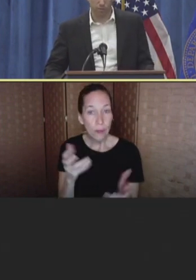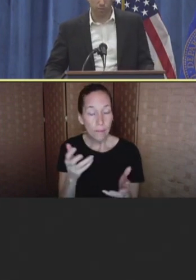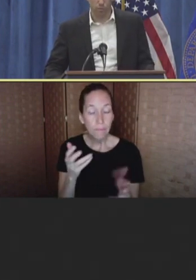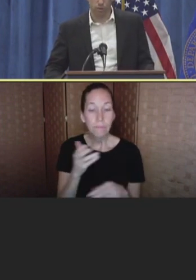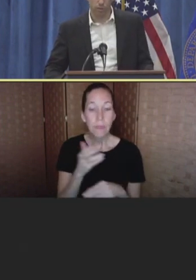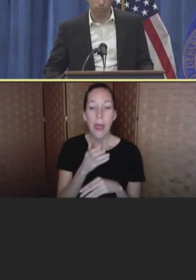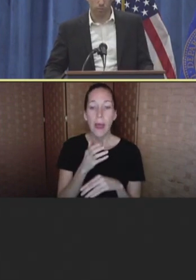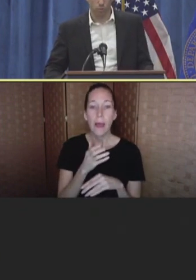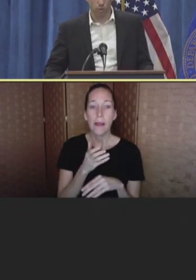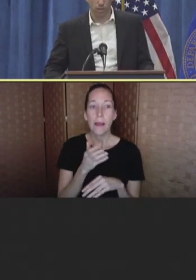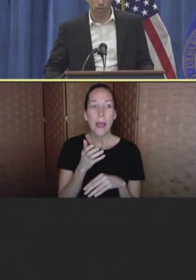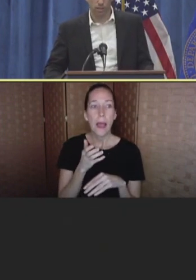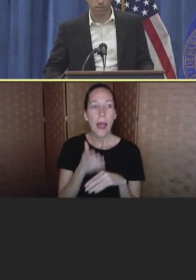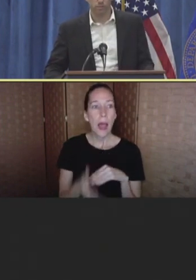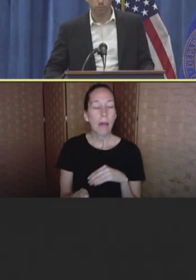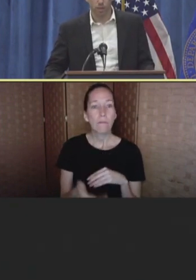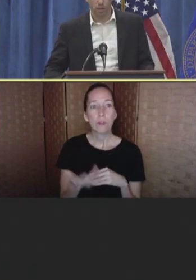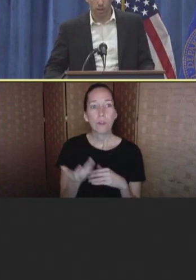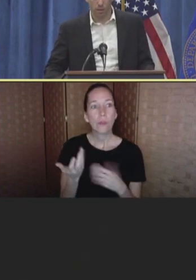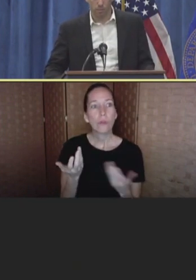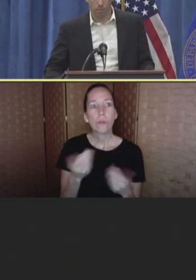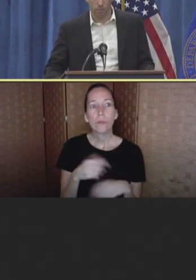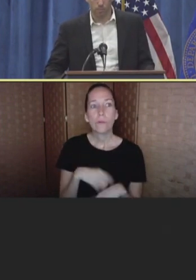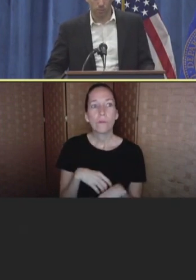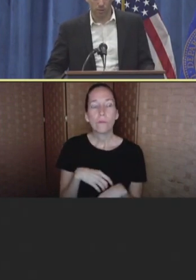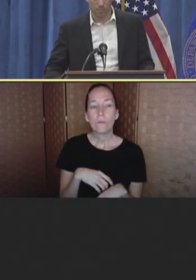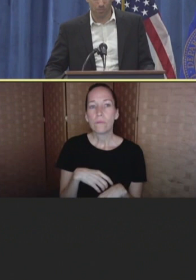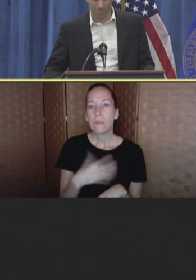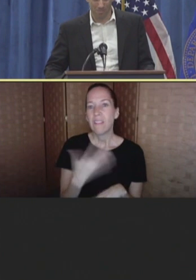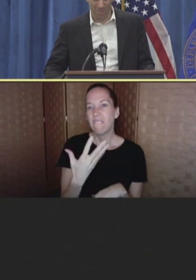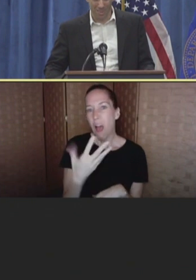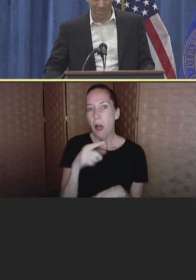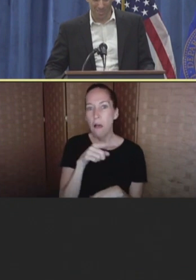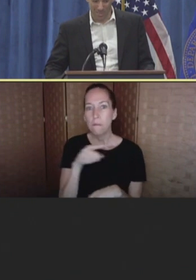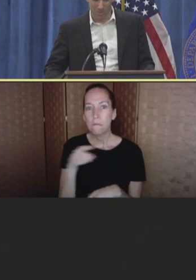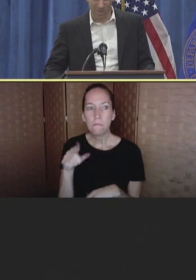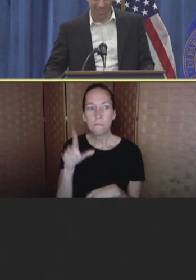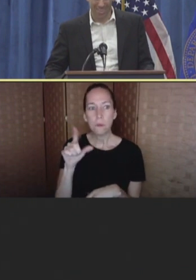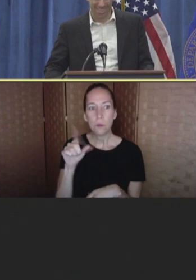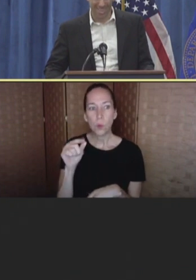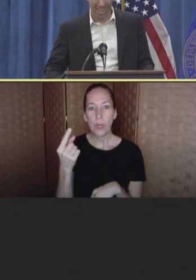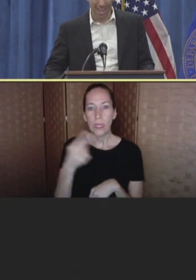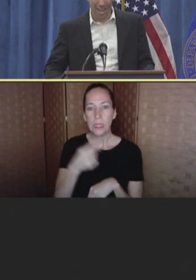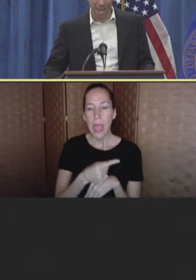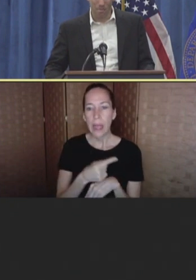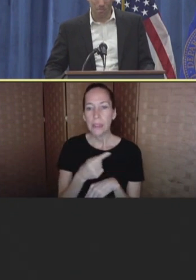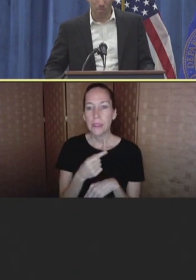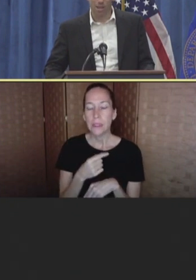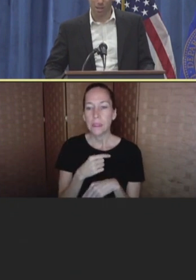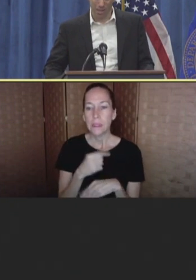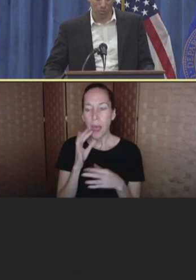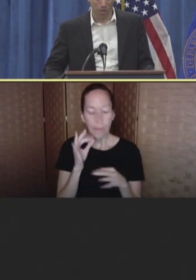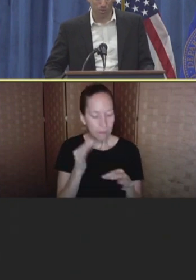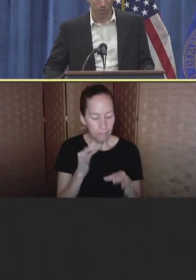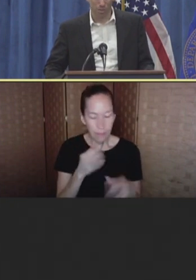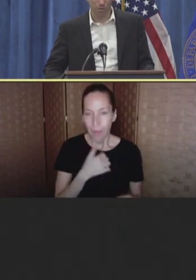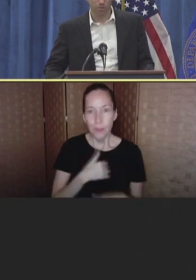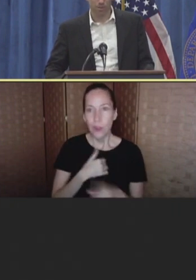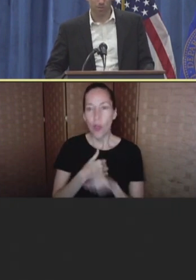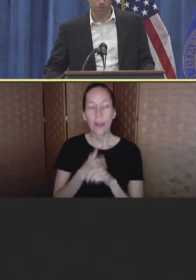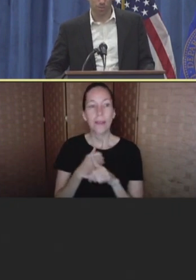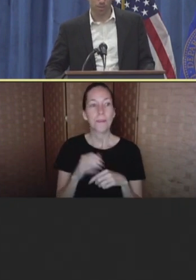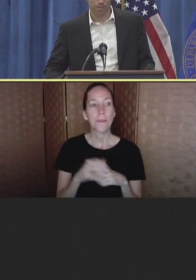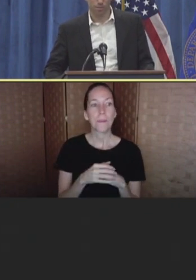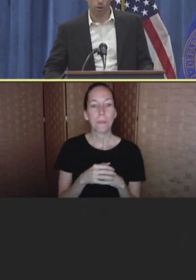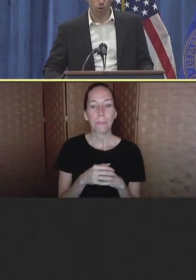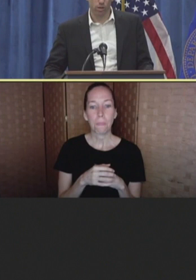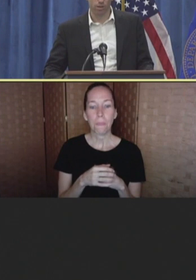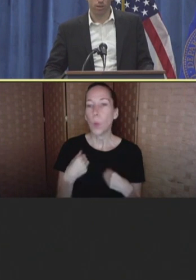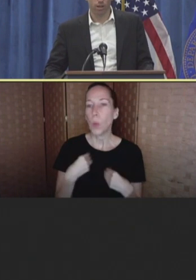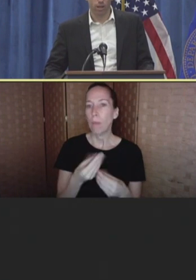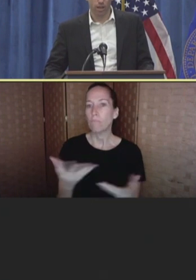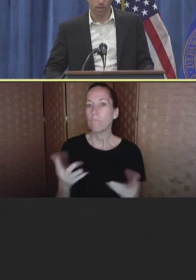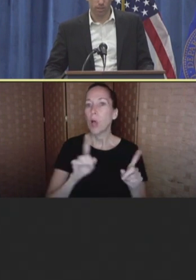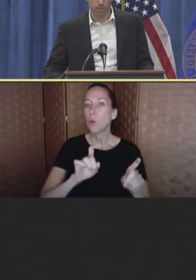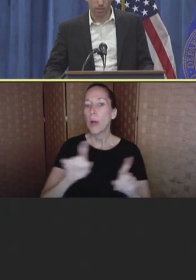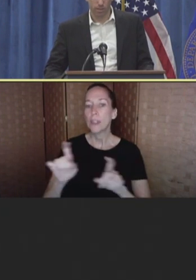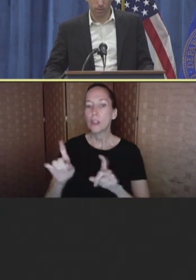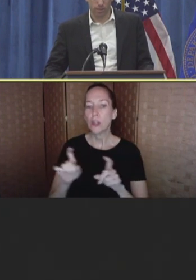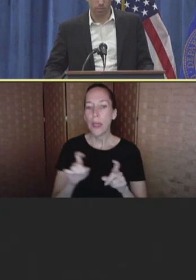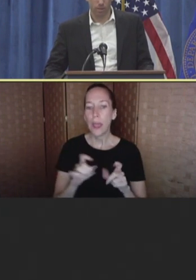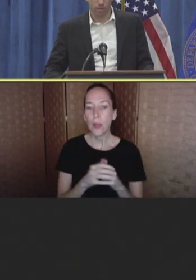to 20 days and -- sorry -- and by electronic questionnaire there was some local and systemic